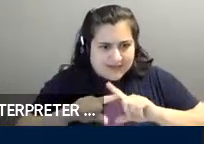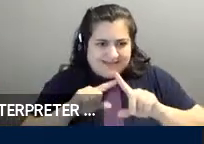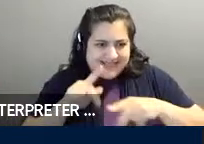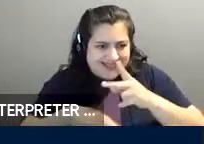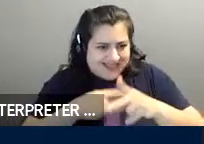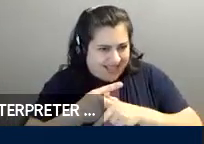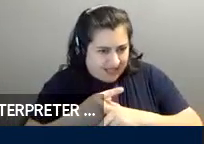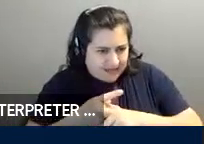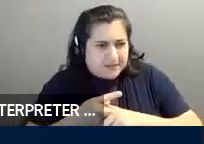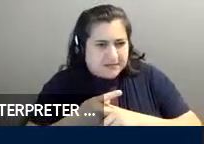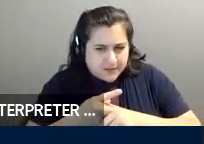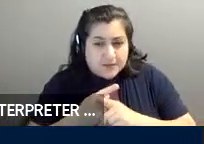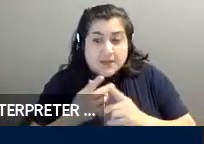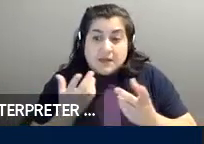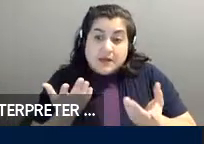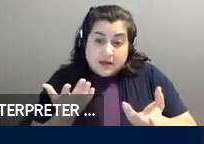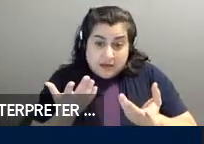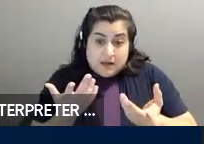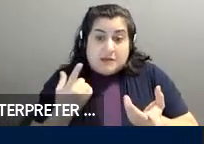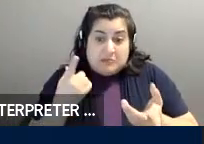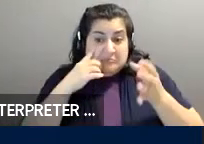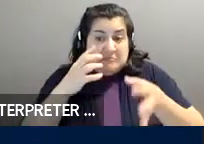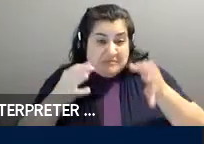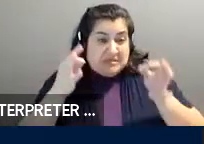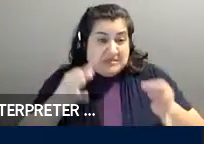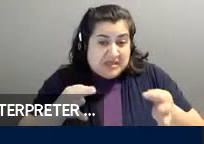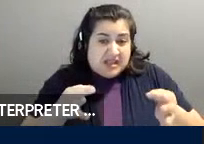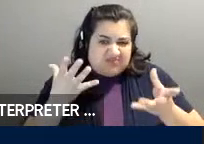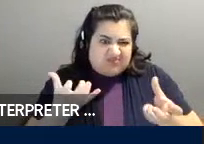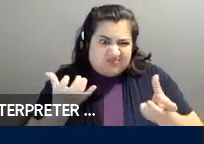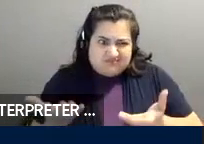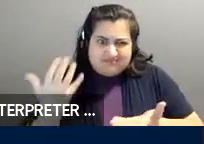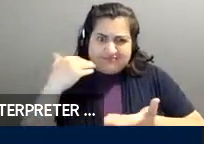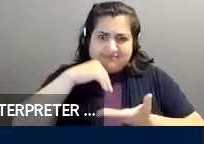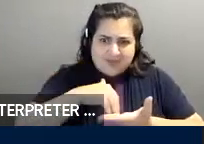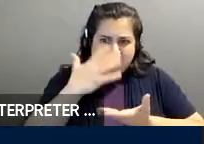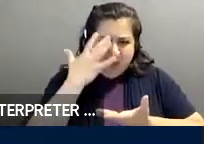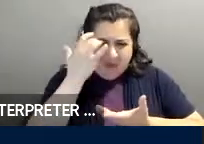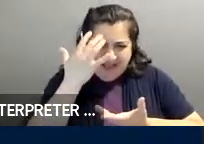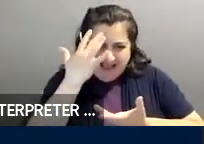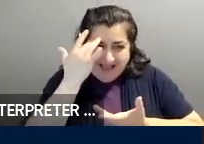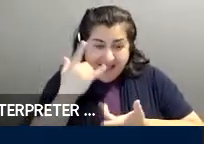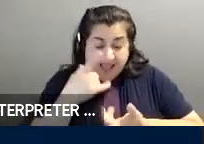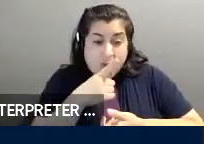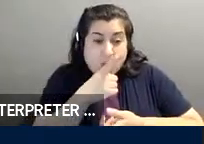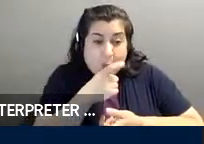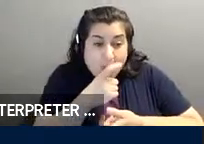population of the test sample that were used were either over- or under-represented.